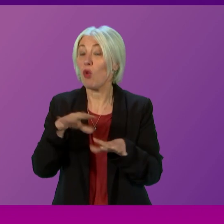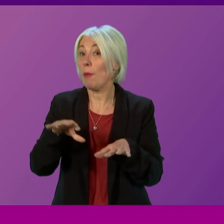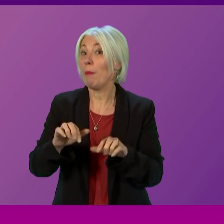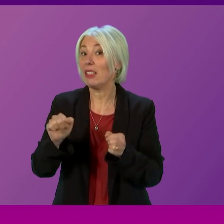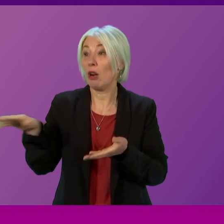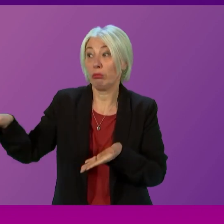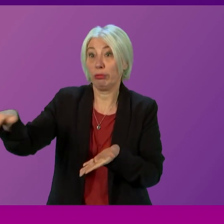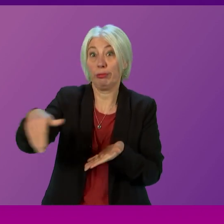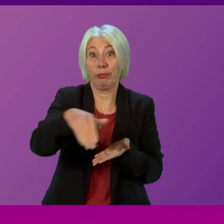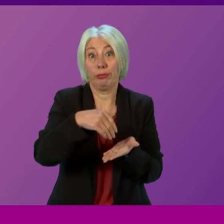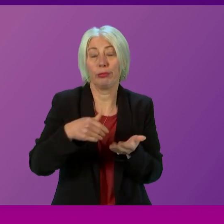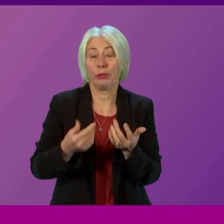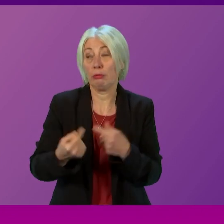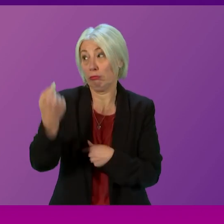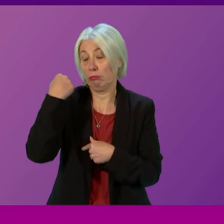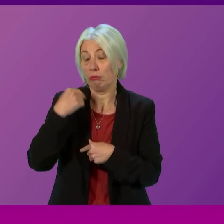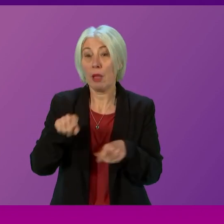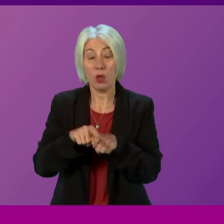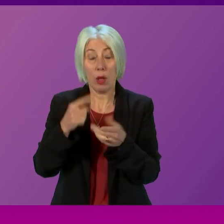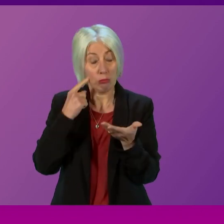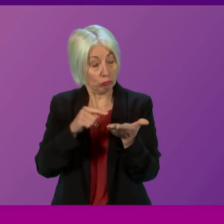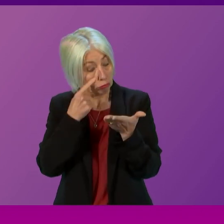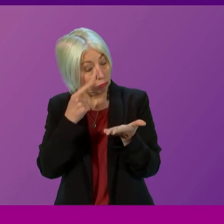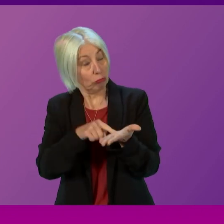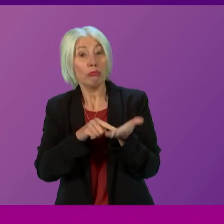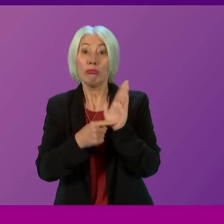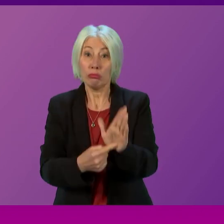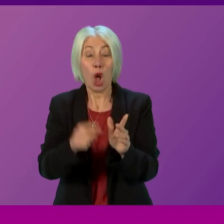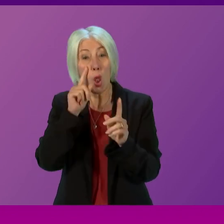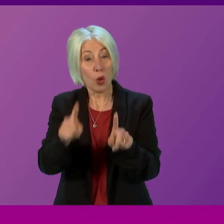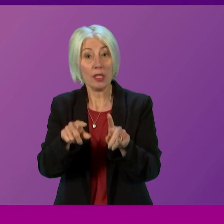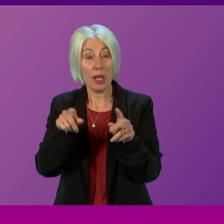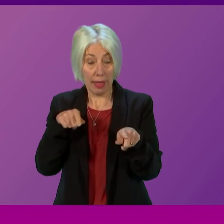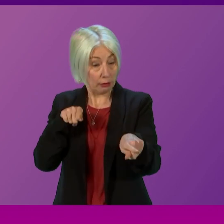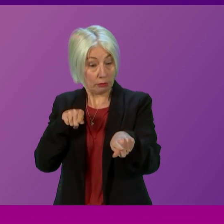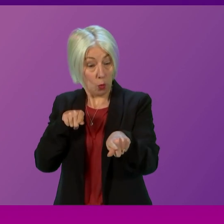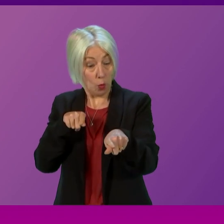began. There are also signs that the attainment gap is again narrowing, with the